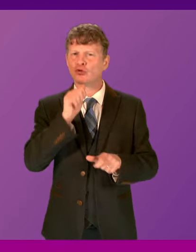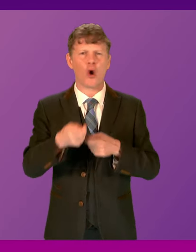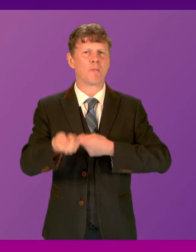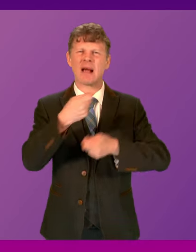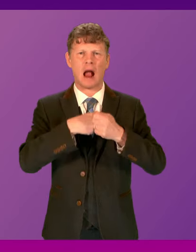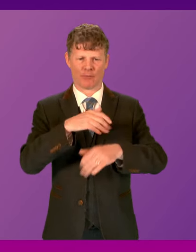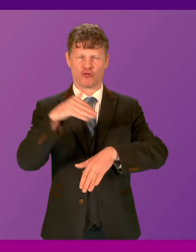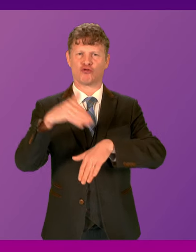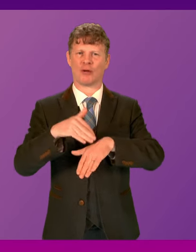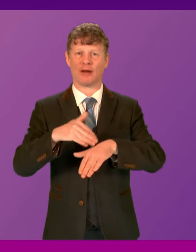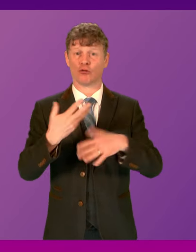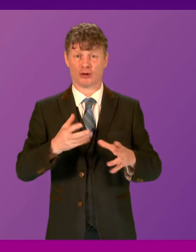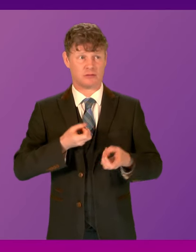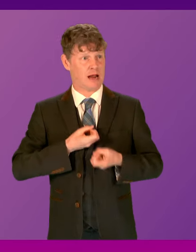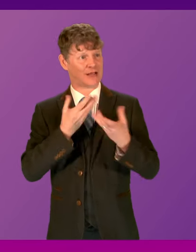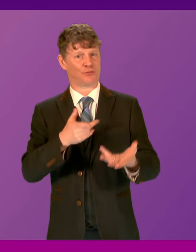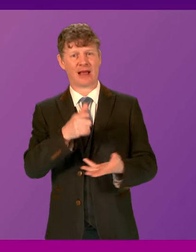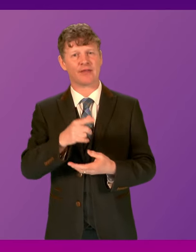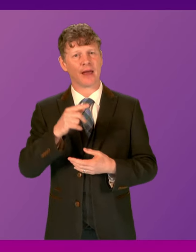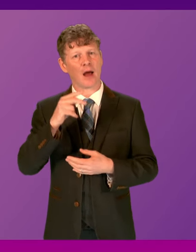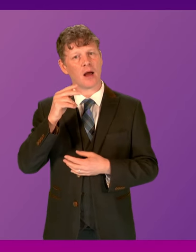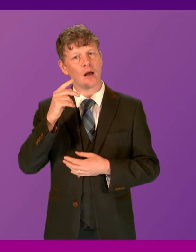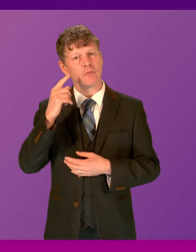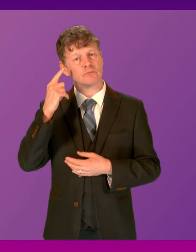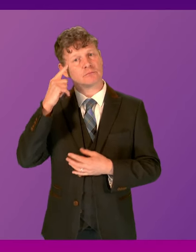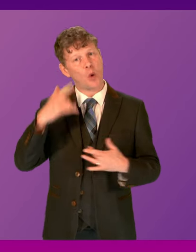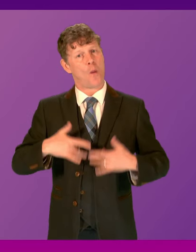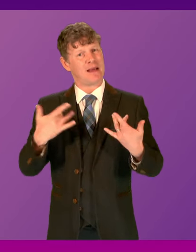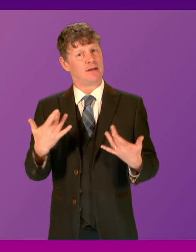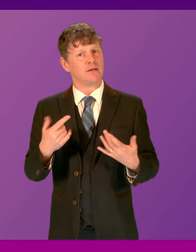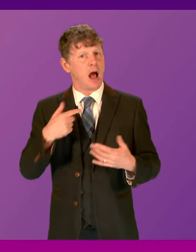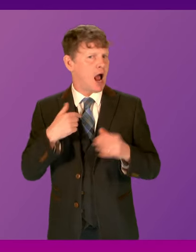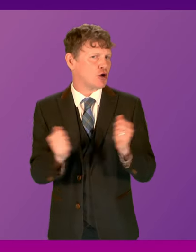for expressing their opinions. I agree. Some organisations are still